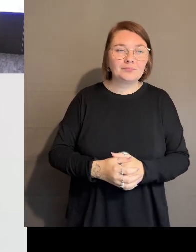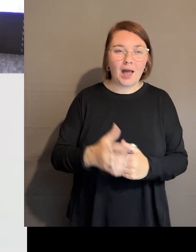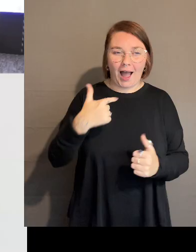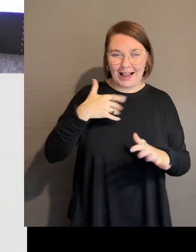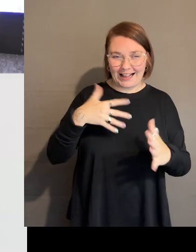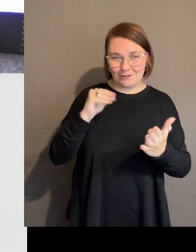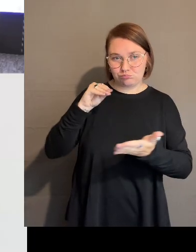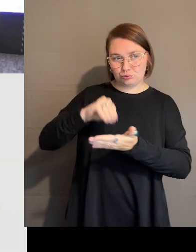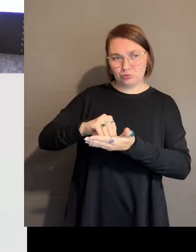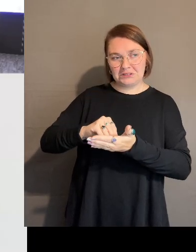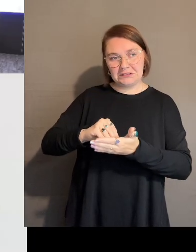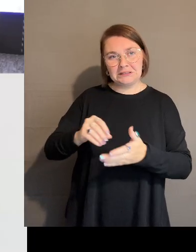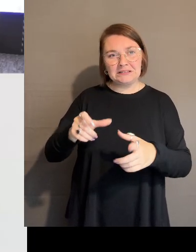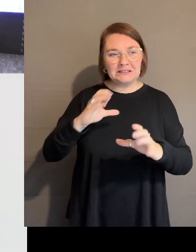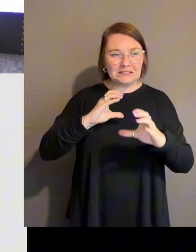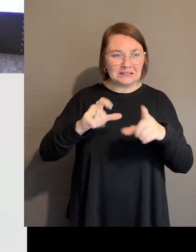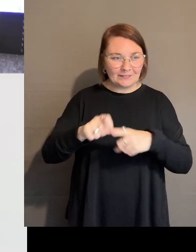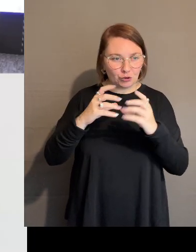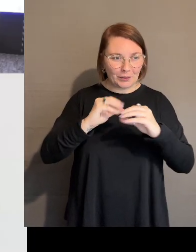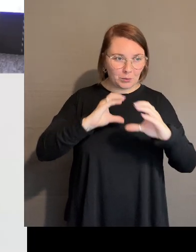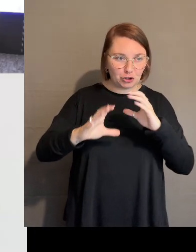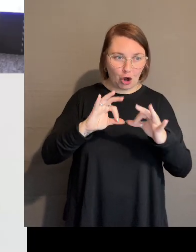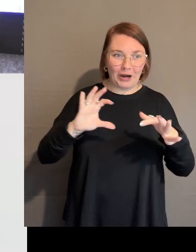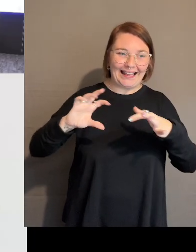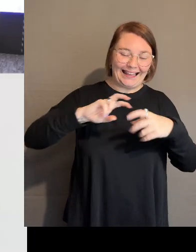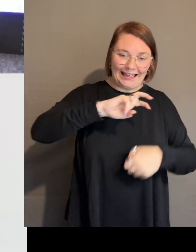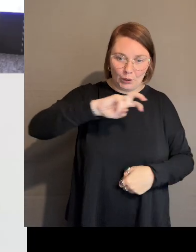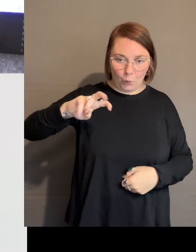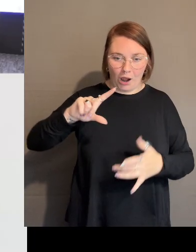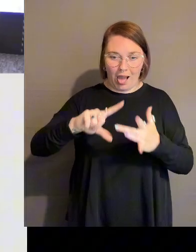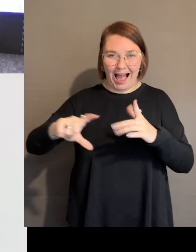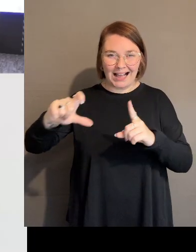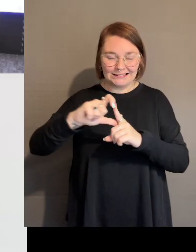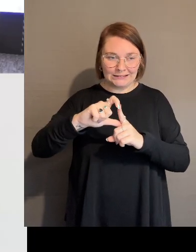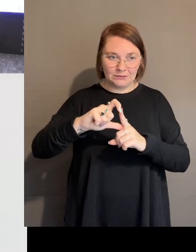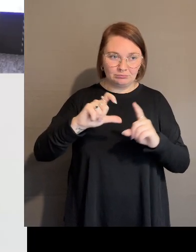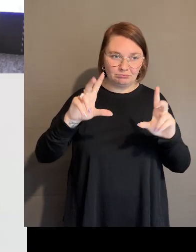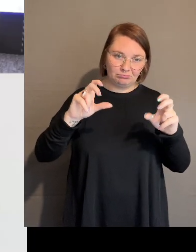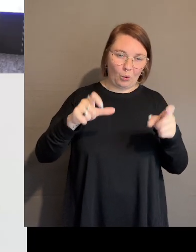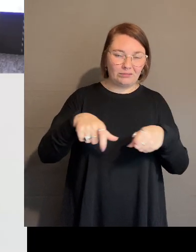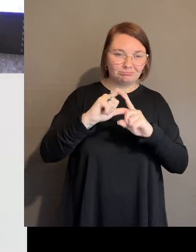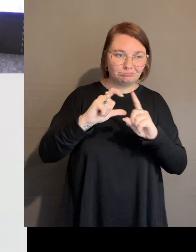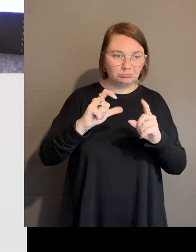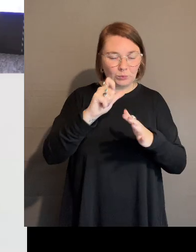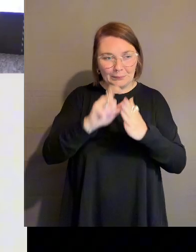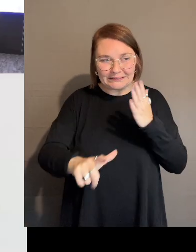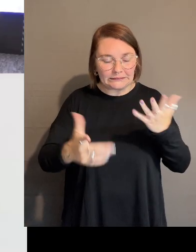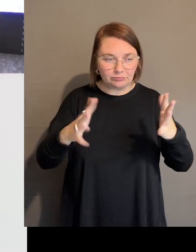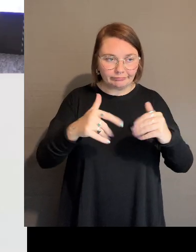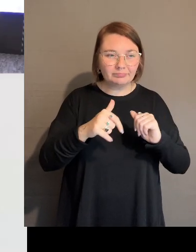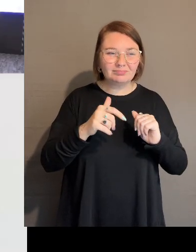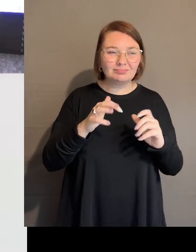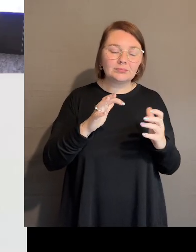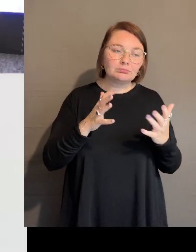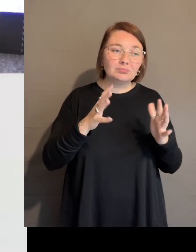I kind of put difficulties with communication does not equal intellectual, difficulties or disability, and